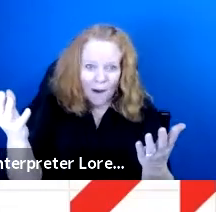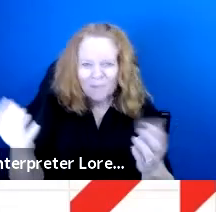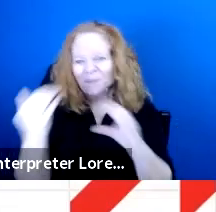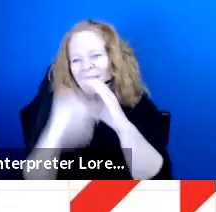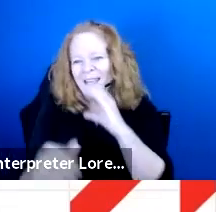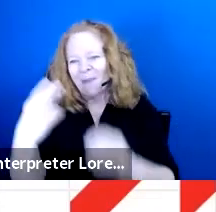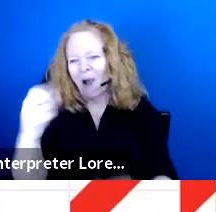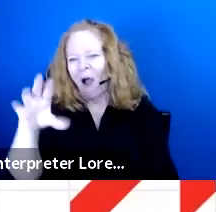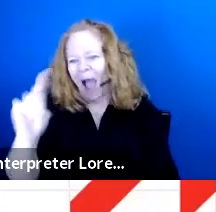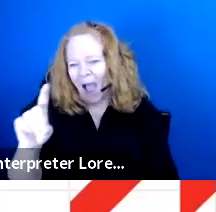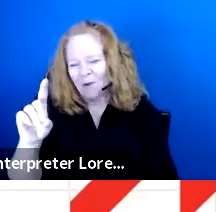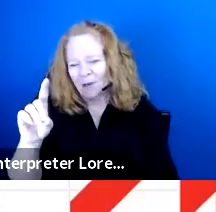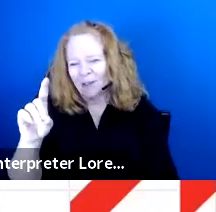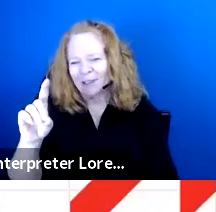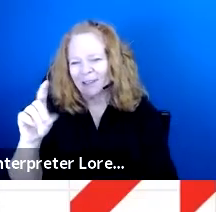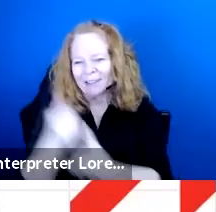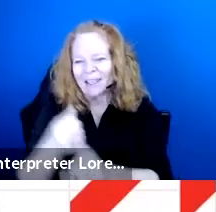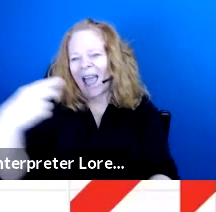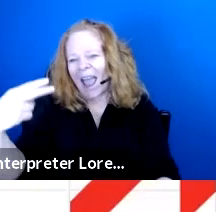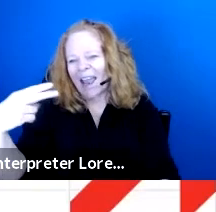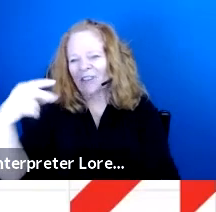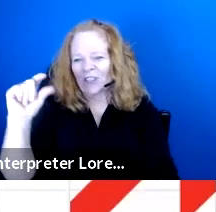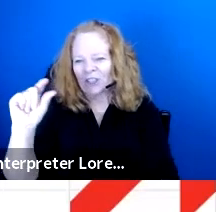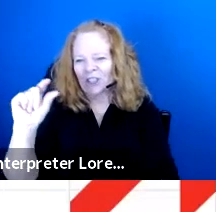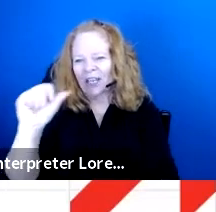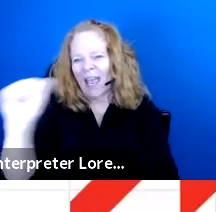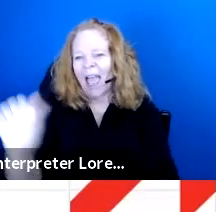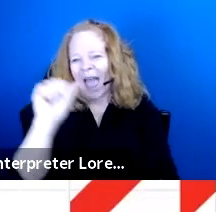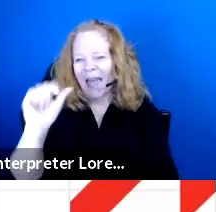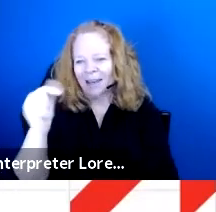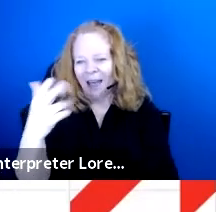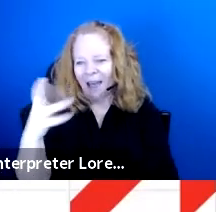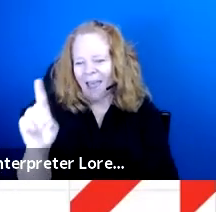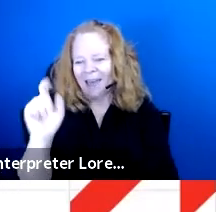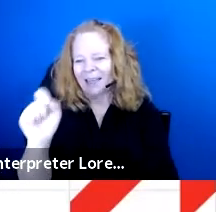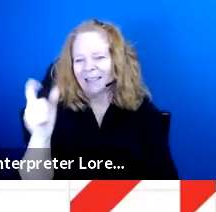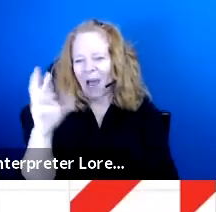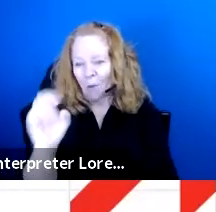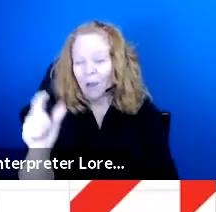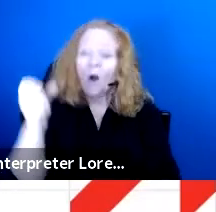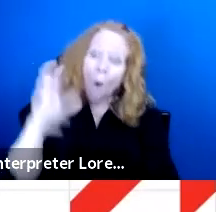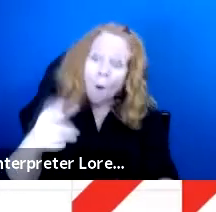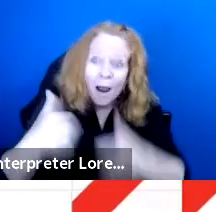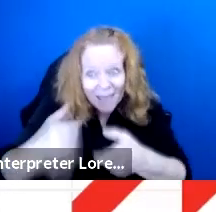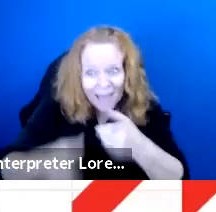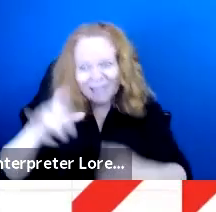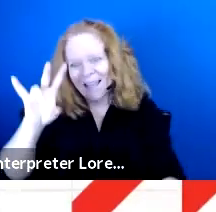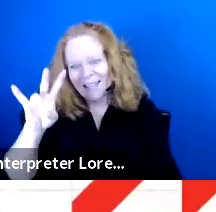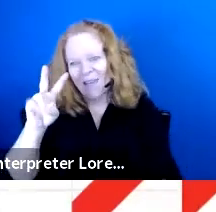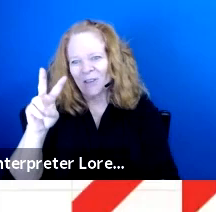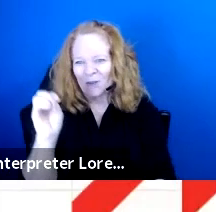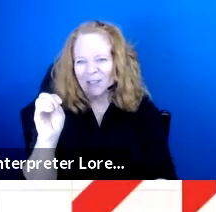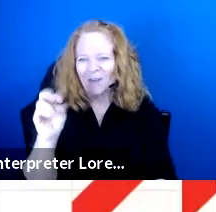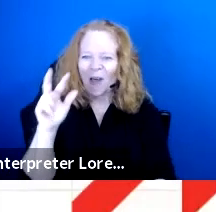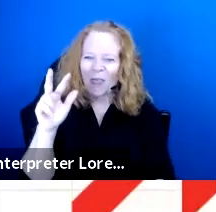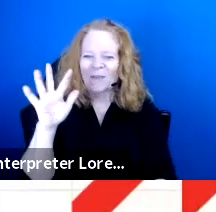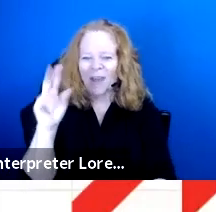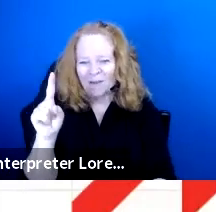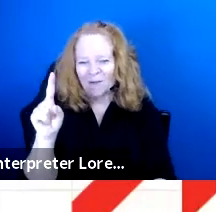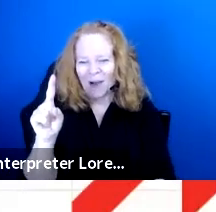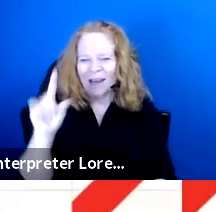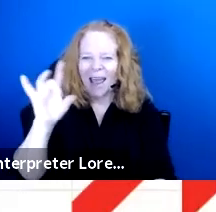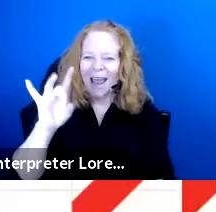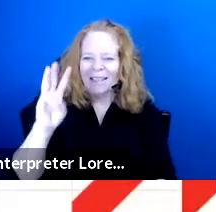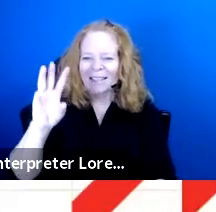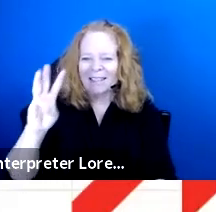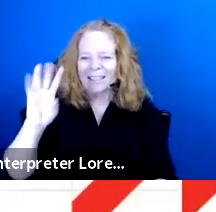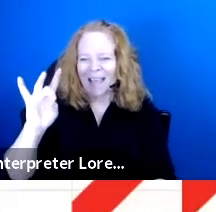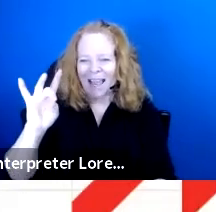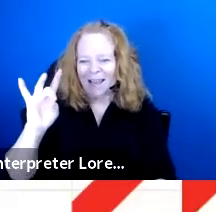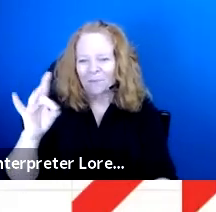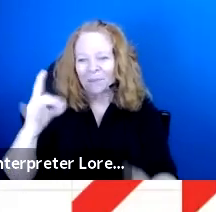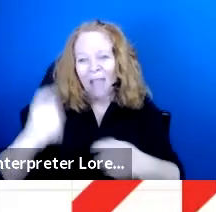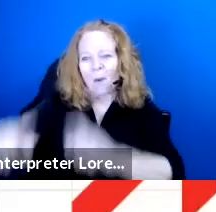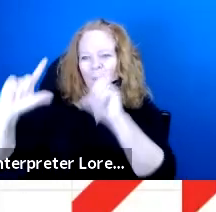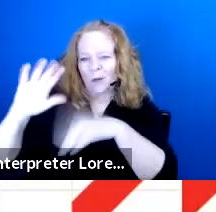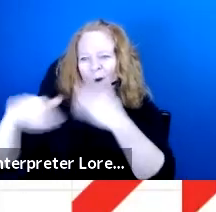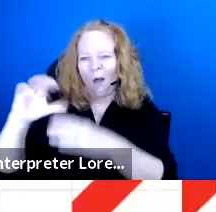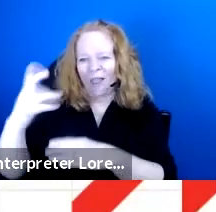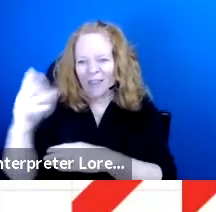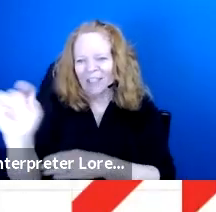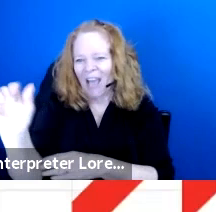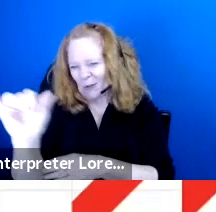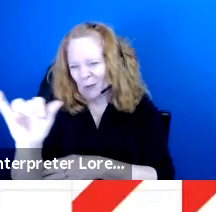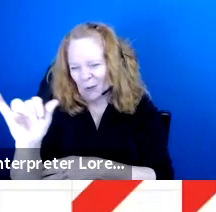Kramer HG aad.org or text 720 351 8668 I will put this in the chat for everybody the slides